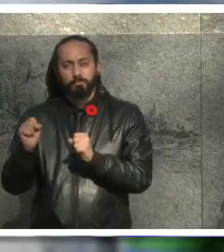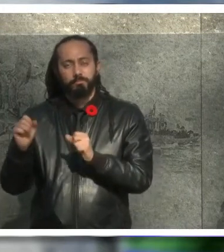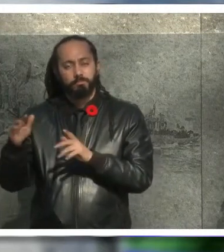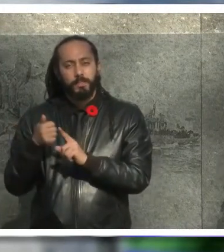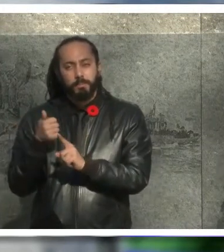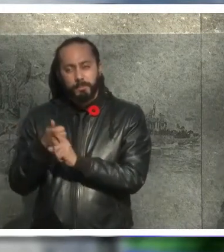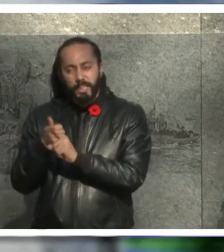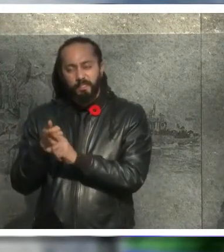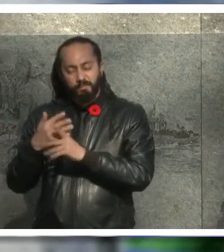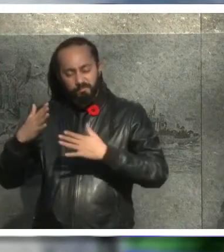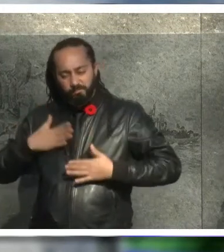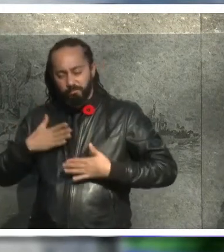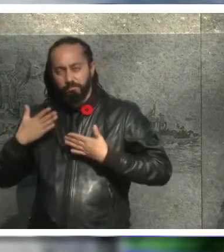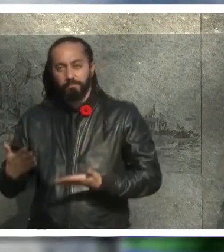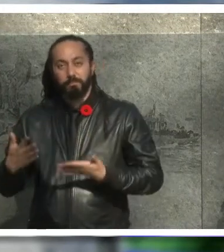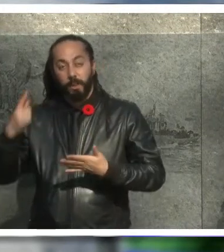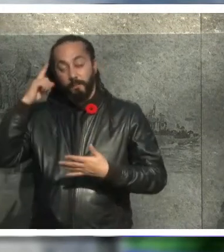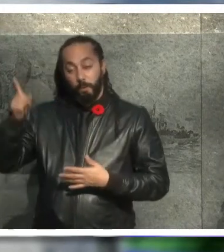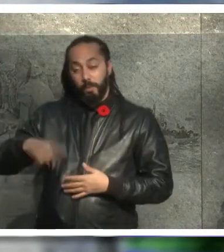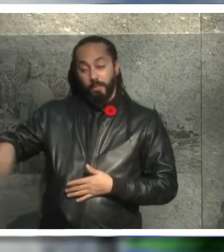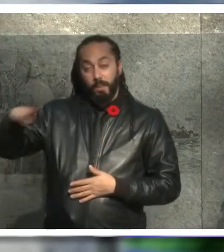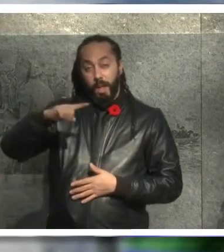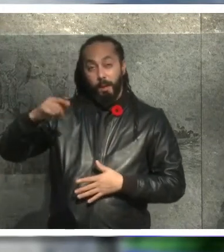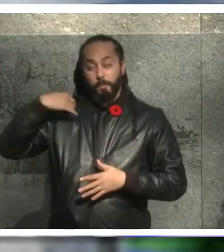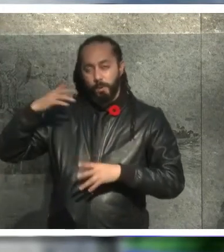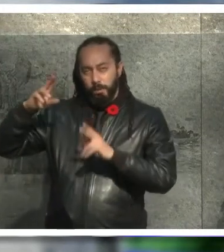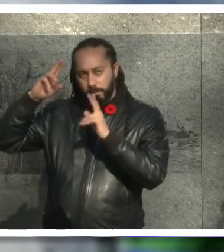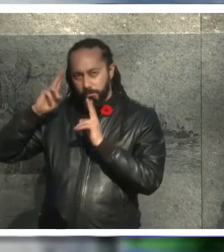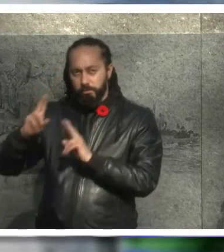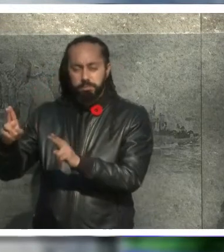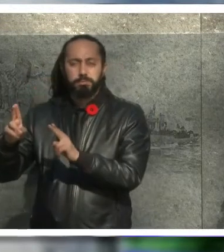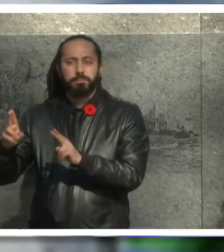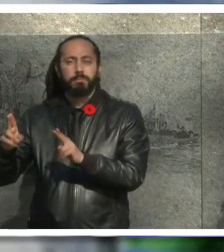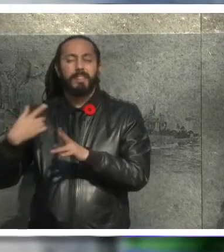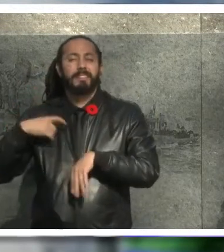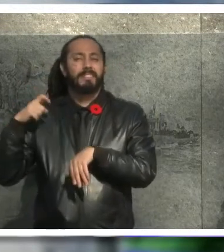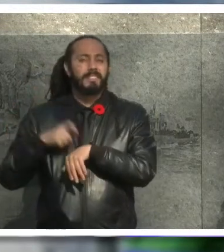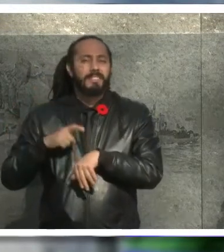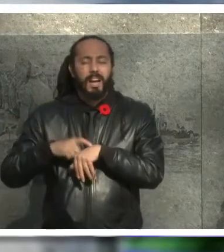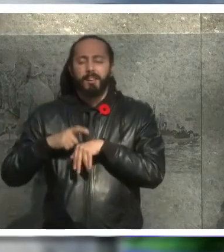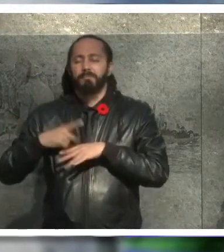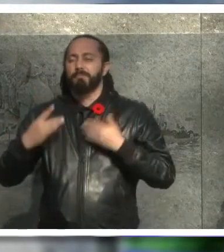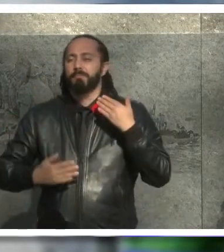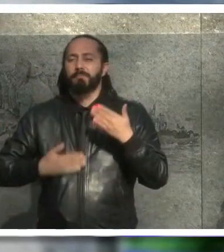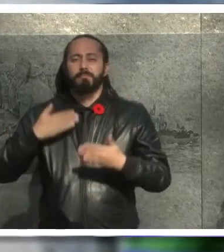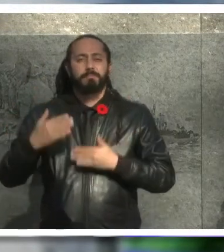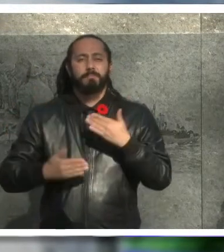we pledge amid the winds of time to carry their torch